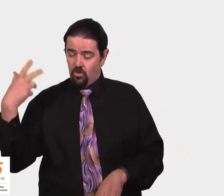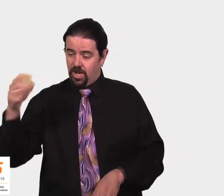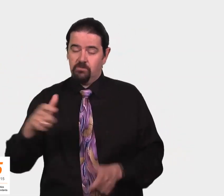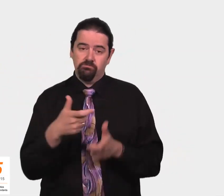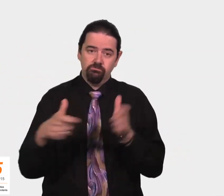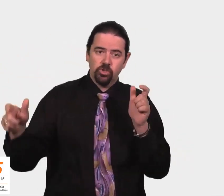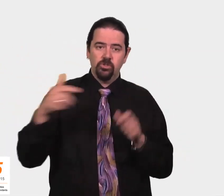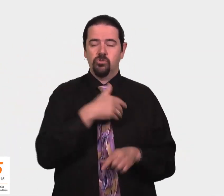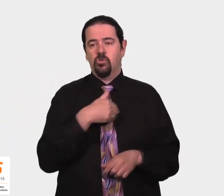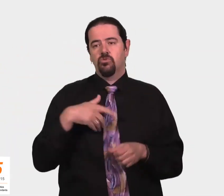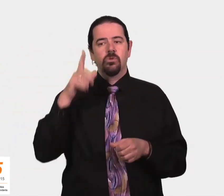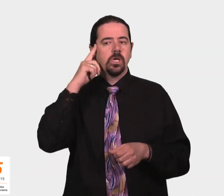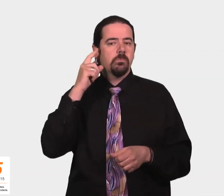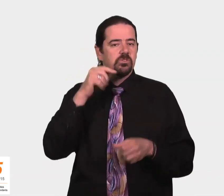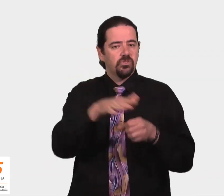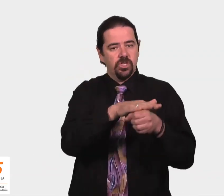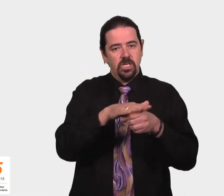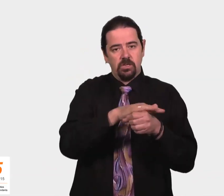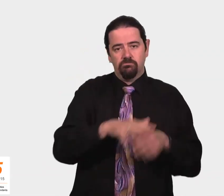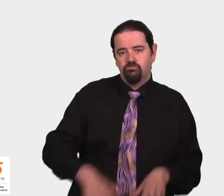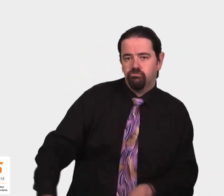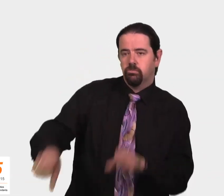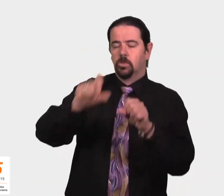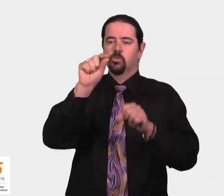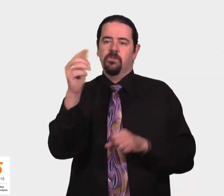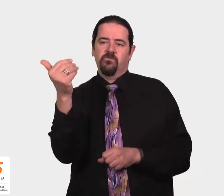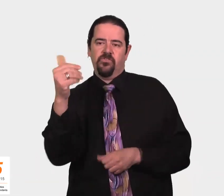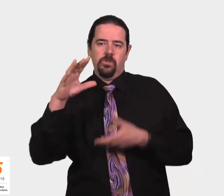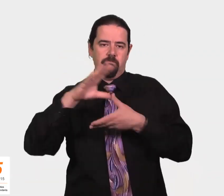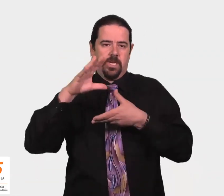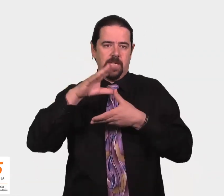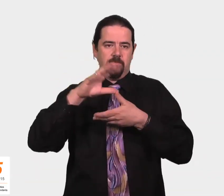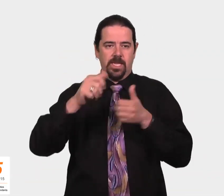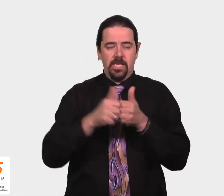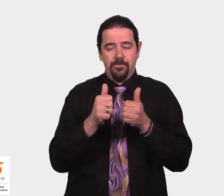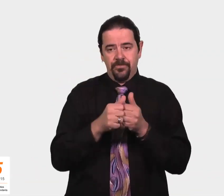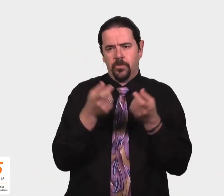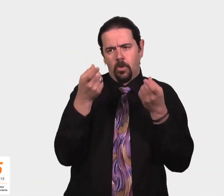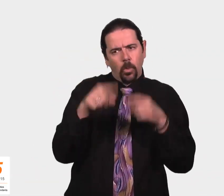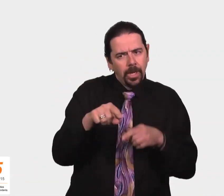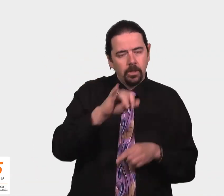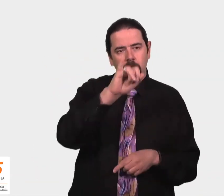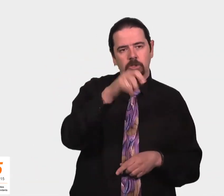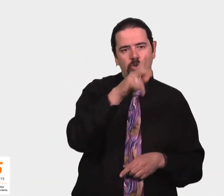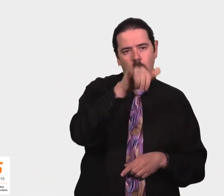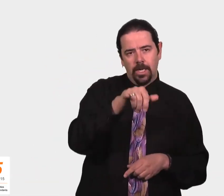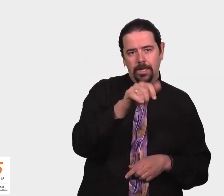are to host to the 2015 Pan Am Games from July 10th to 26th